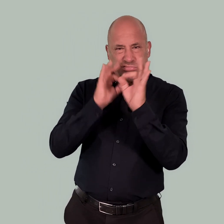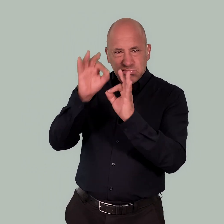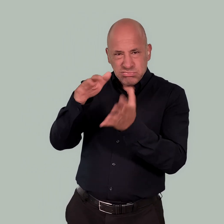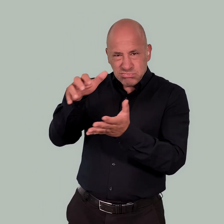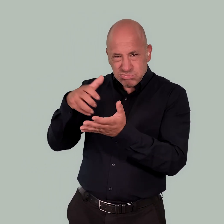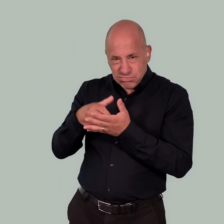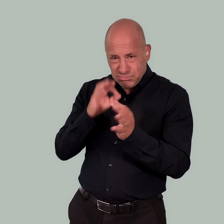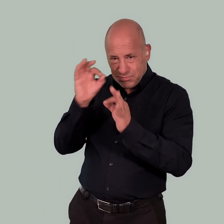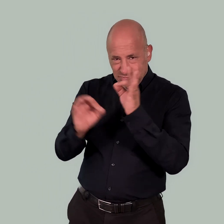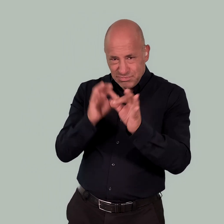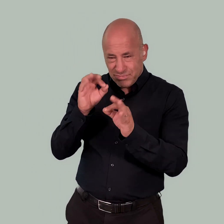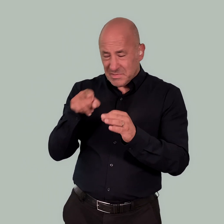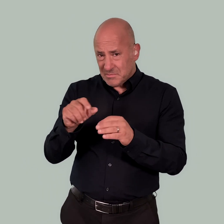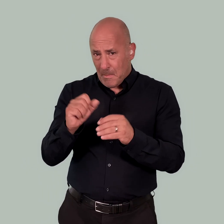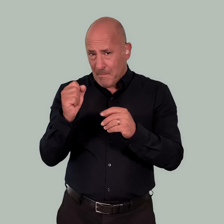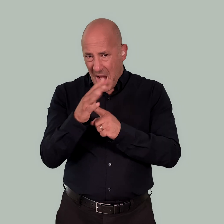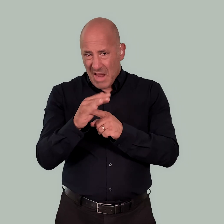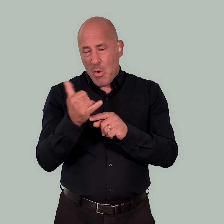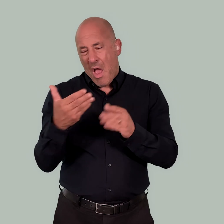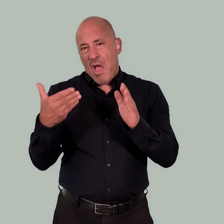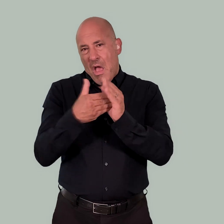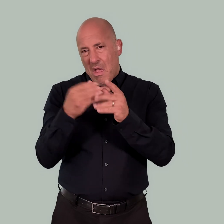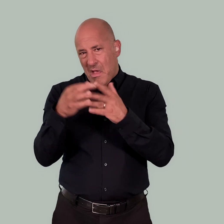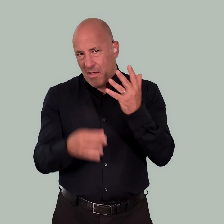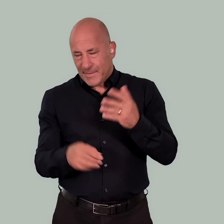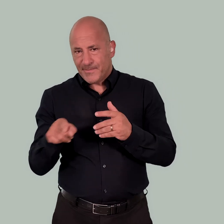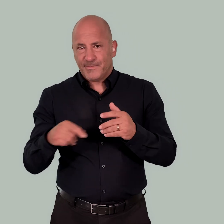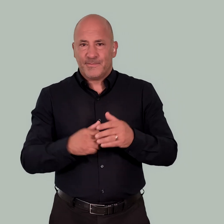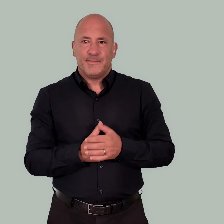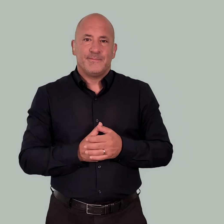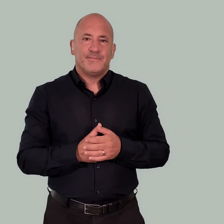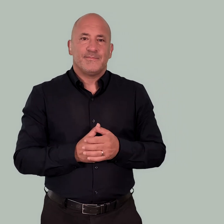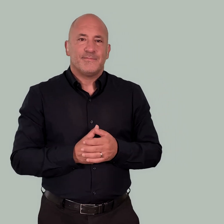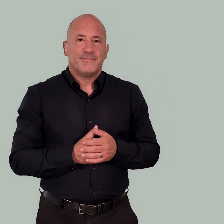as asked of the respondents, by whether reported as a primary or secondary condition.